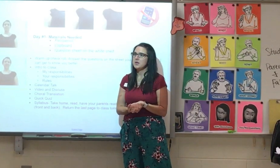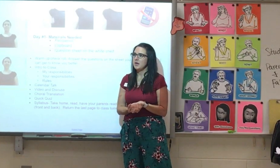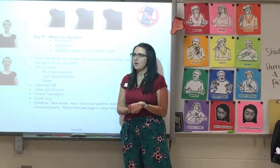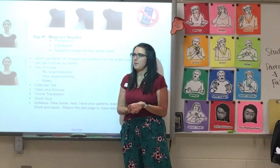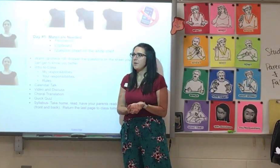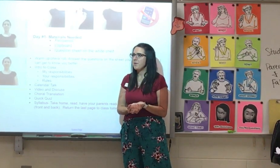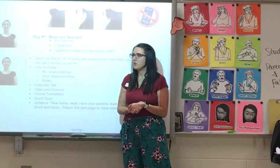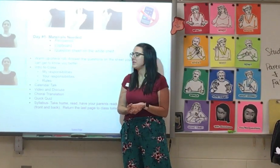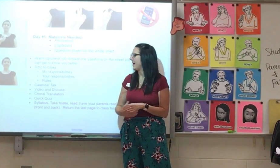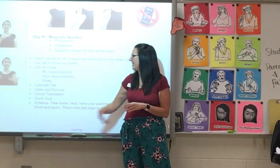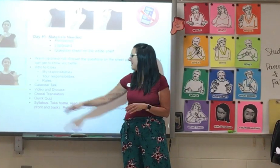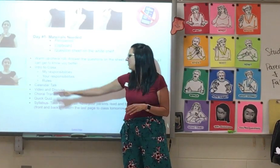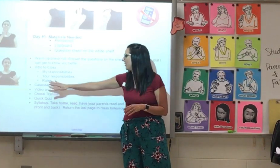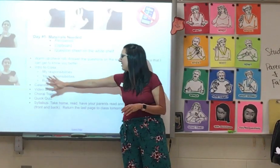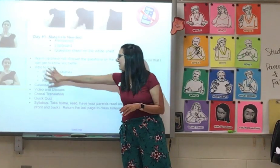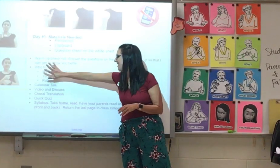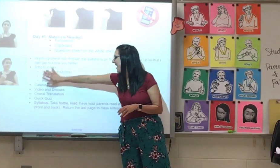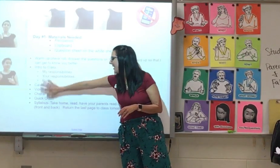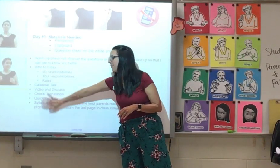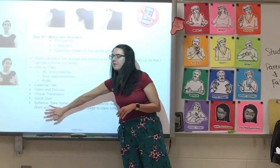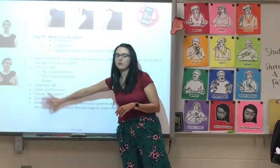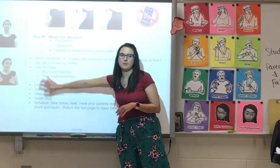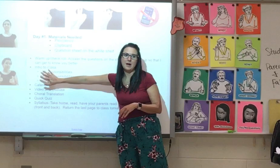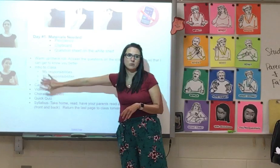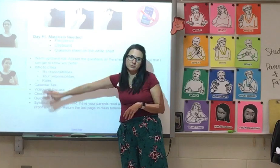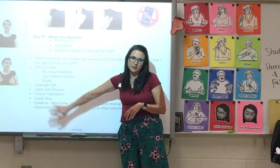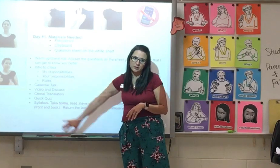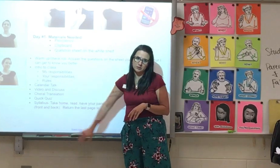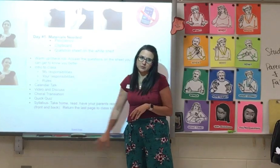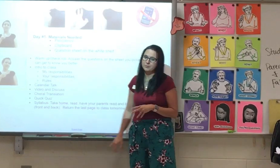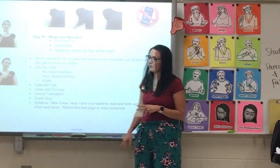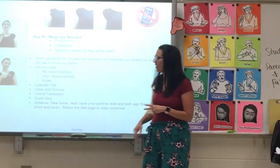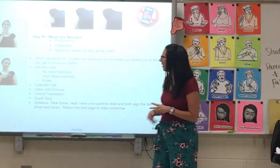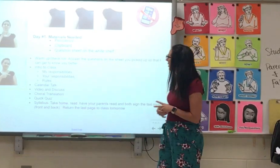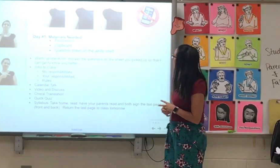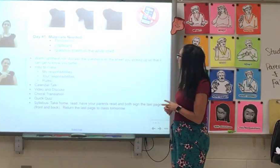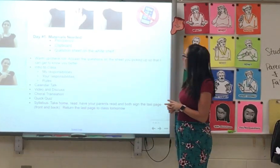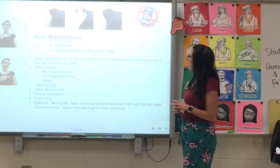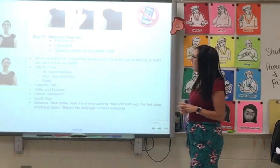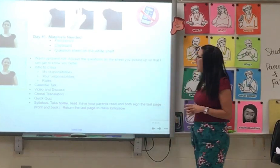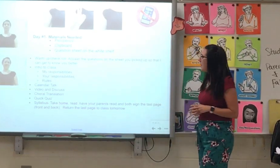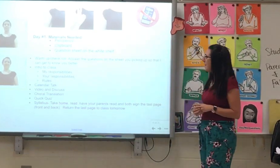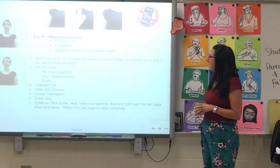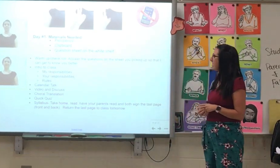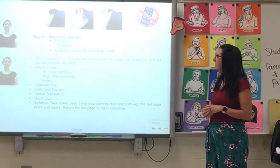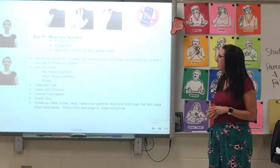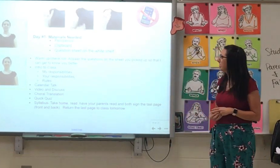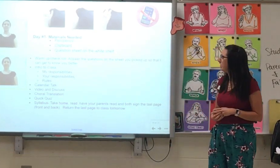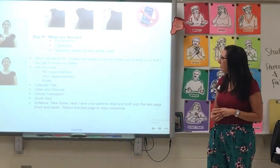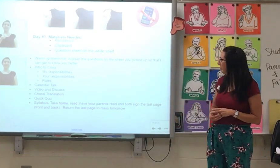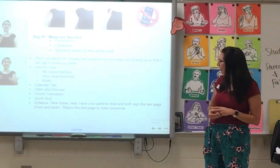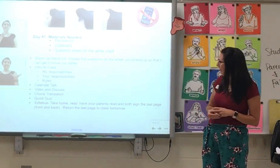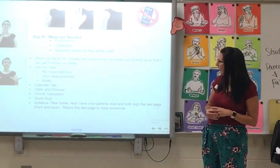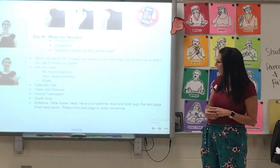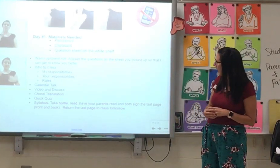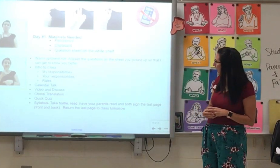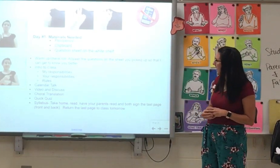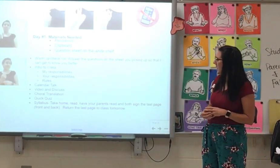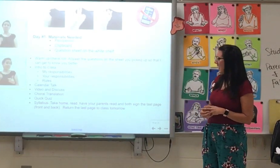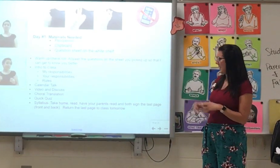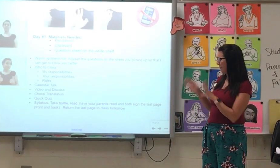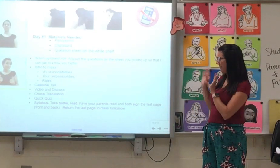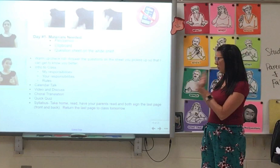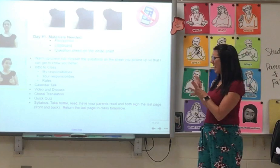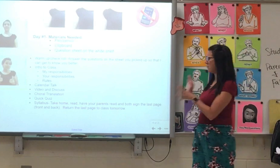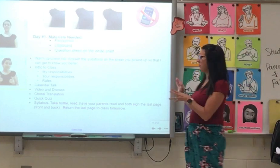but most days these are this is kind of informal falling okay and before I move